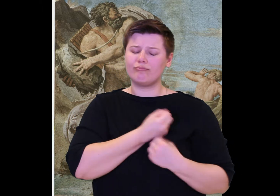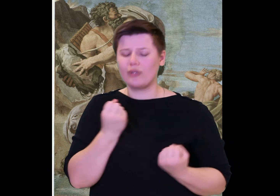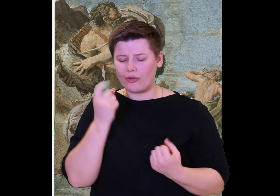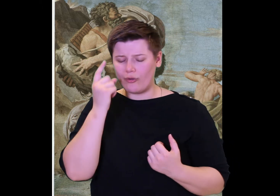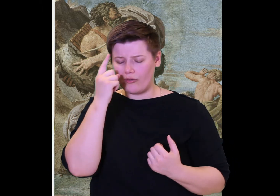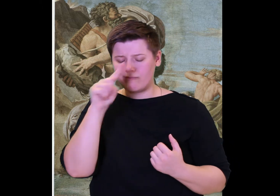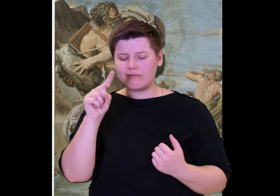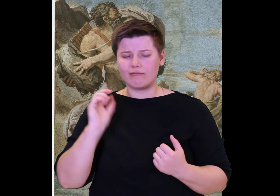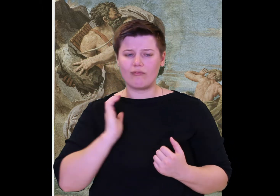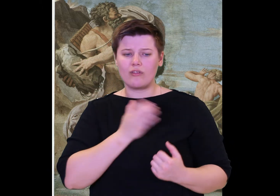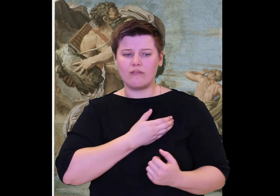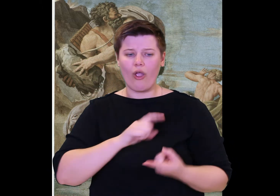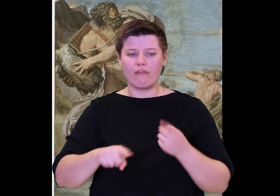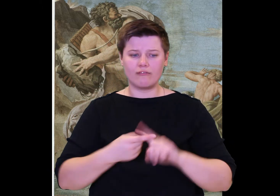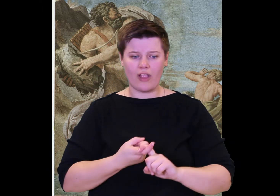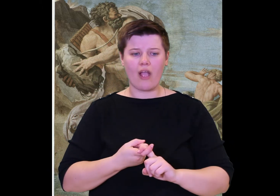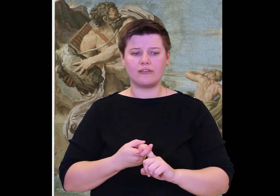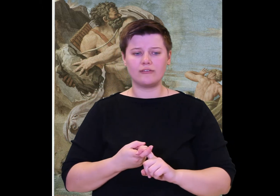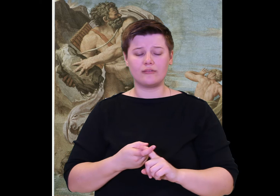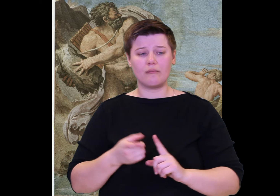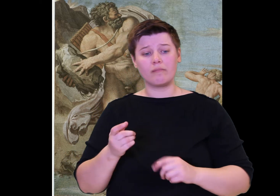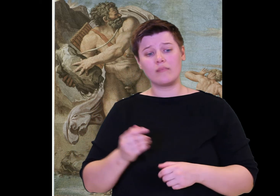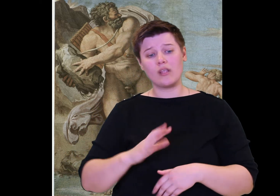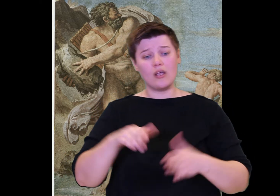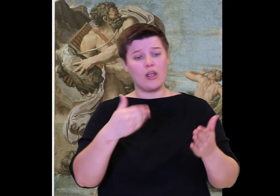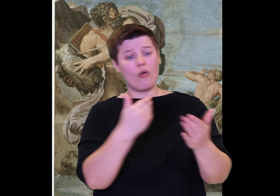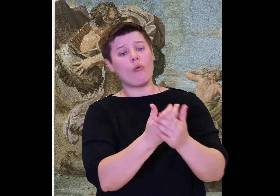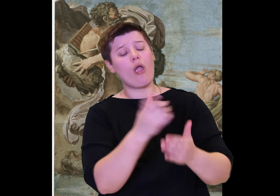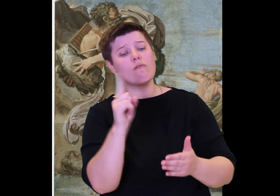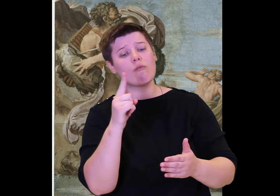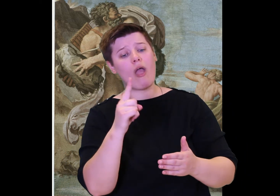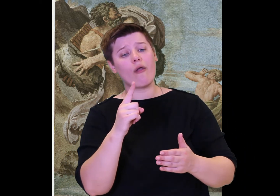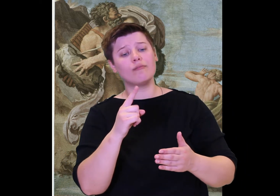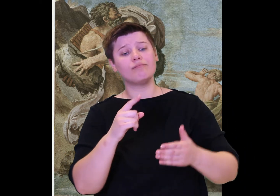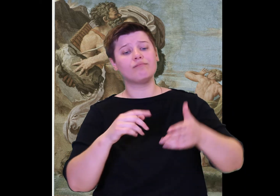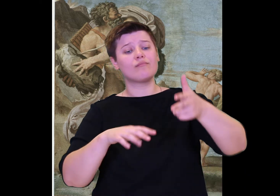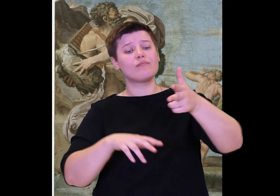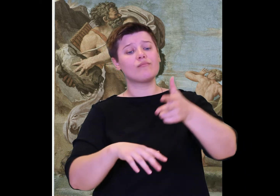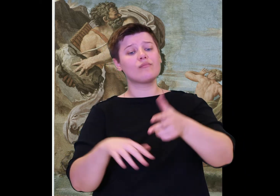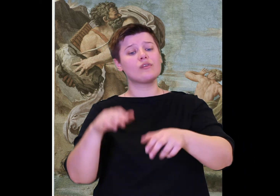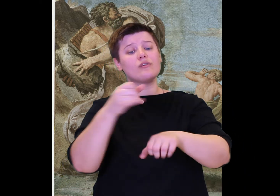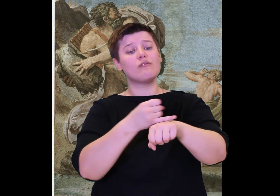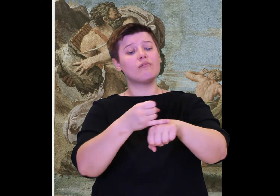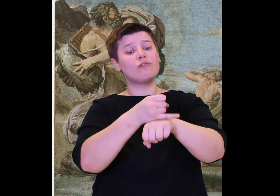and planned to ruin all of my ships and my loyal men.